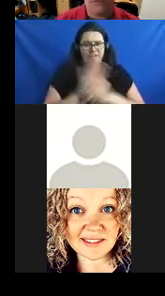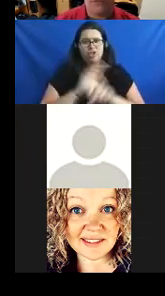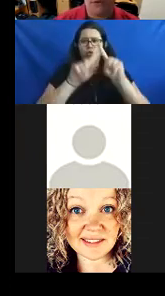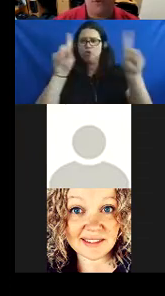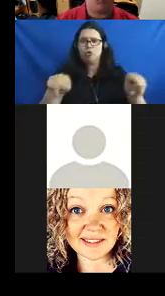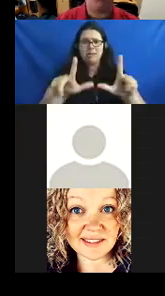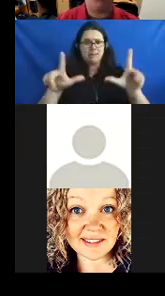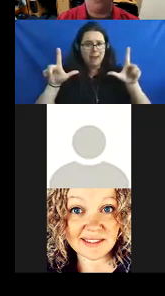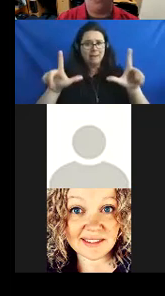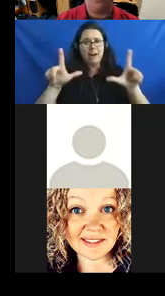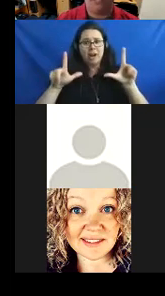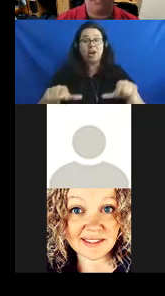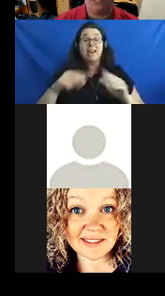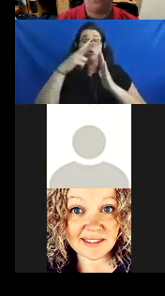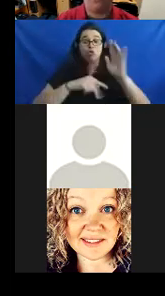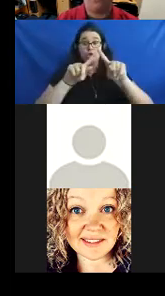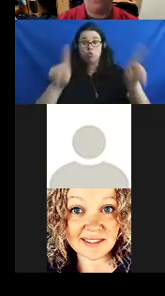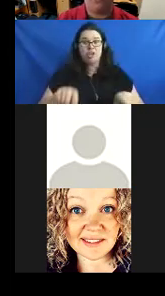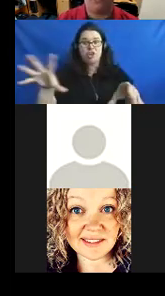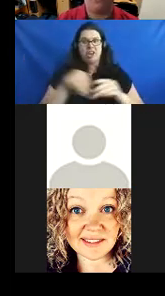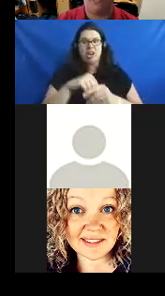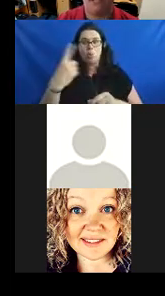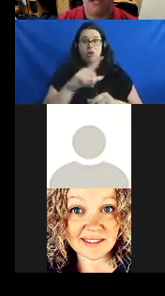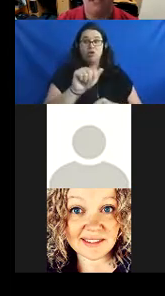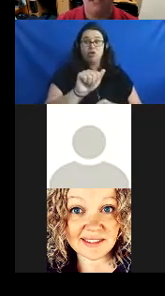SIDE BY SIDE.